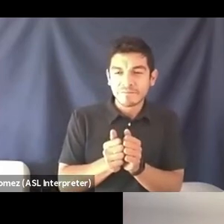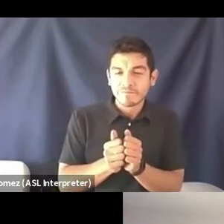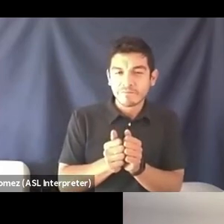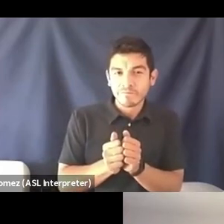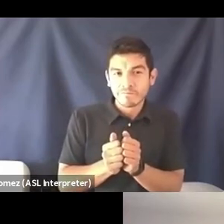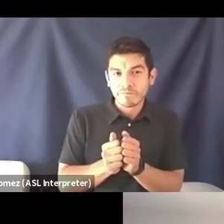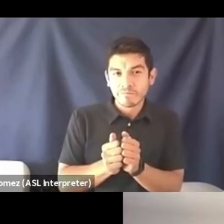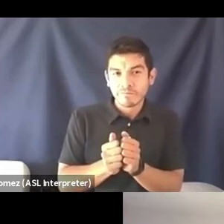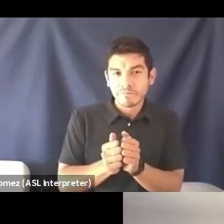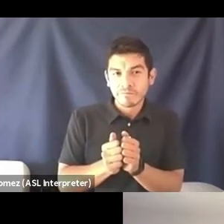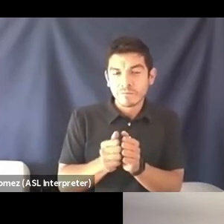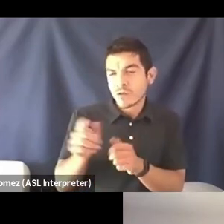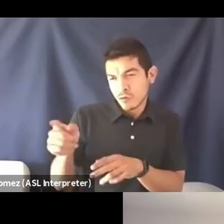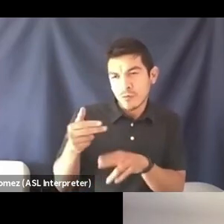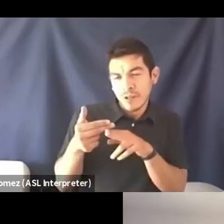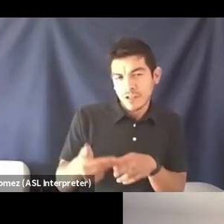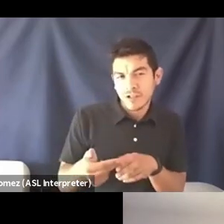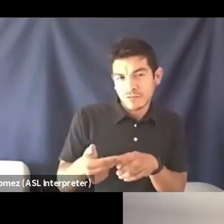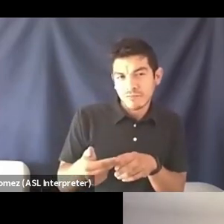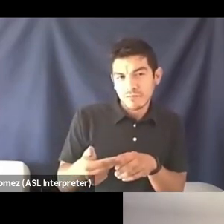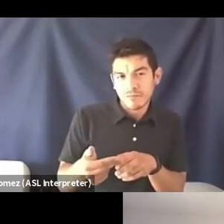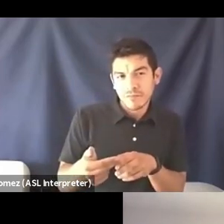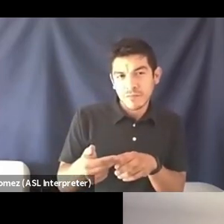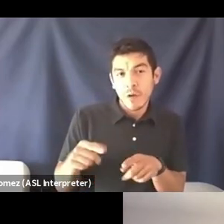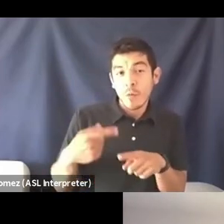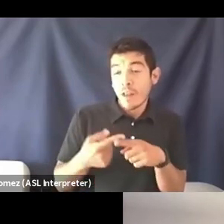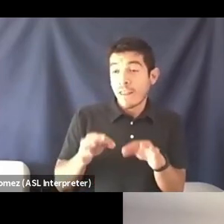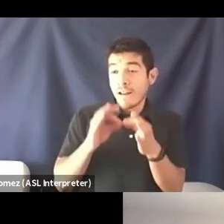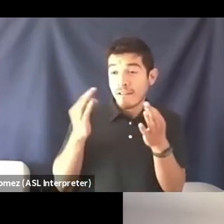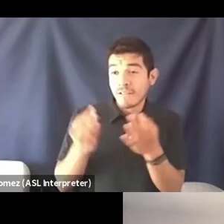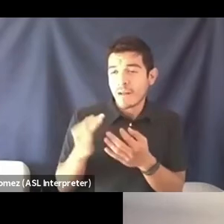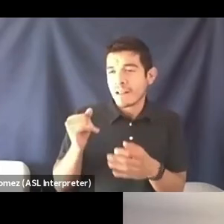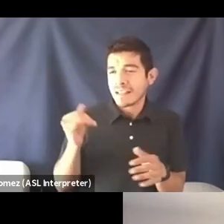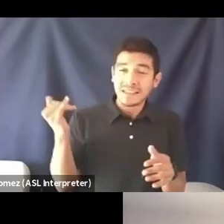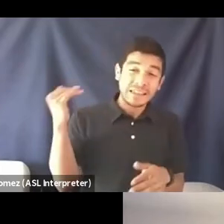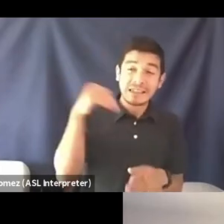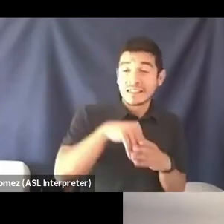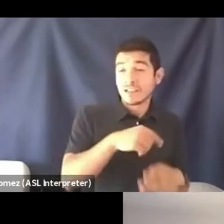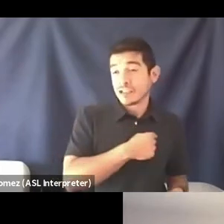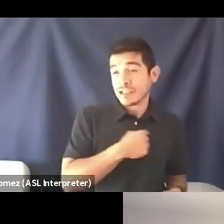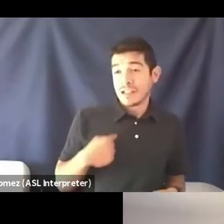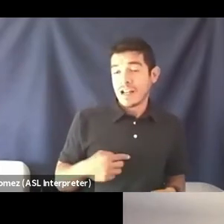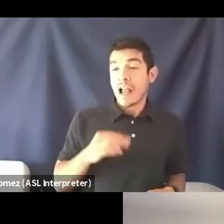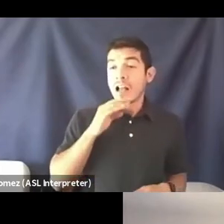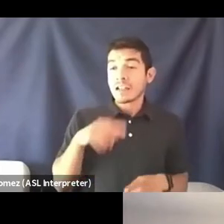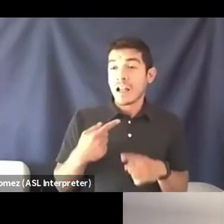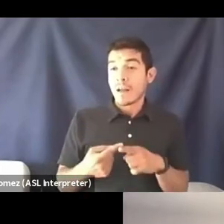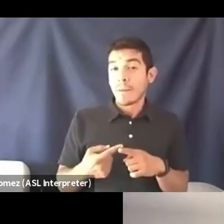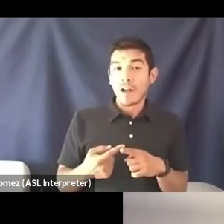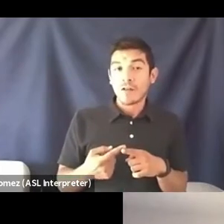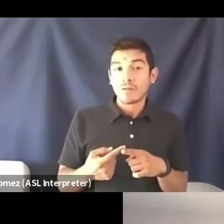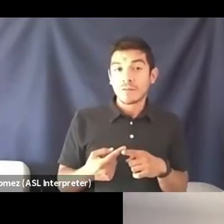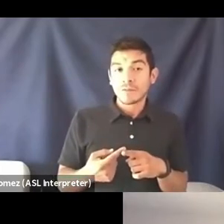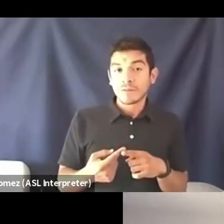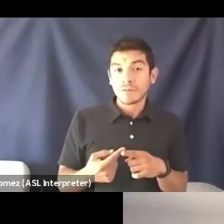I mean, you mentioned, it's mentioned when the family is back in China and talking about kind of nuance. You know, we're talking about face.